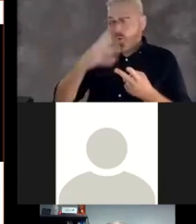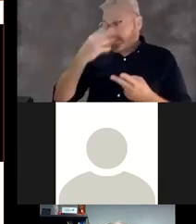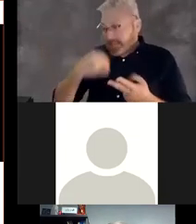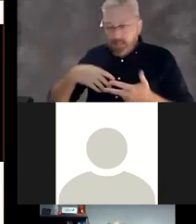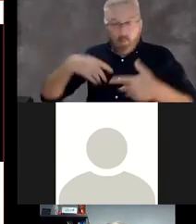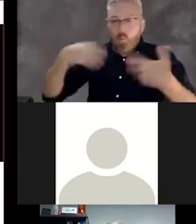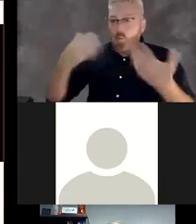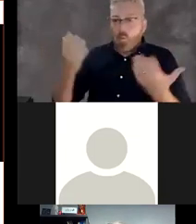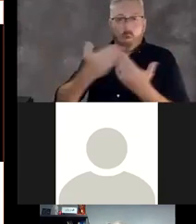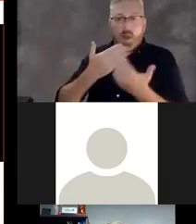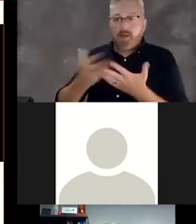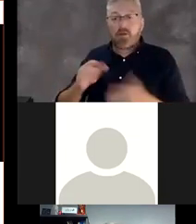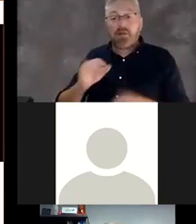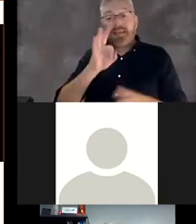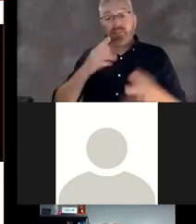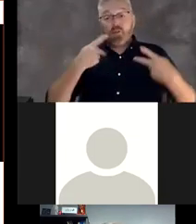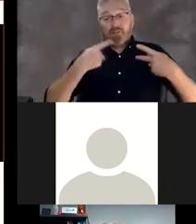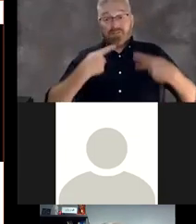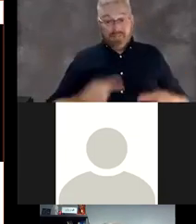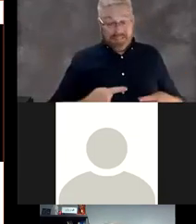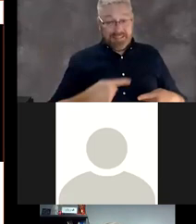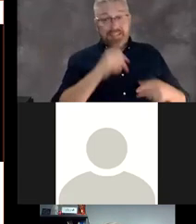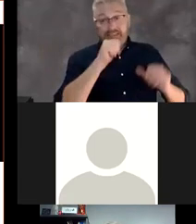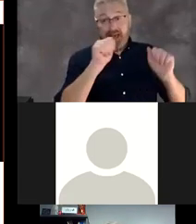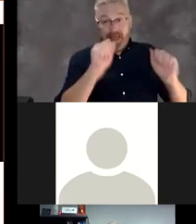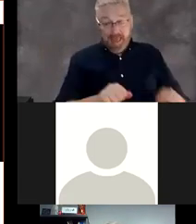IF YOU ARE PHYSICALLY INCAPACITATED, THEN YOU HAVE